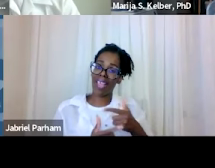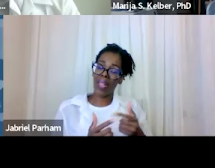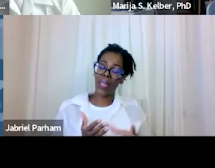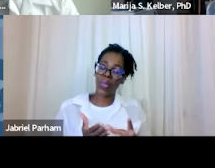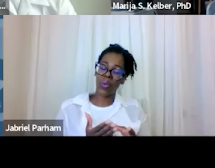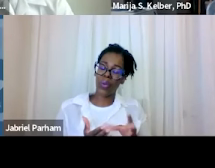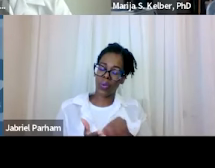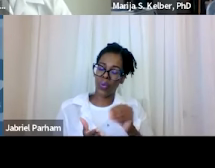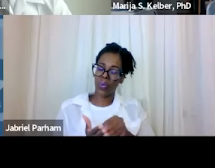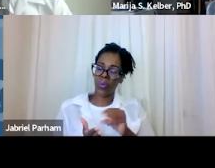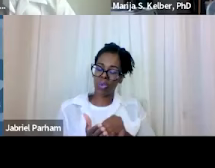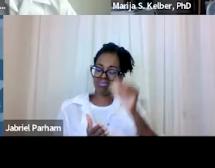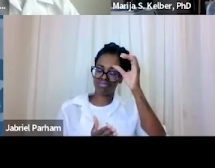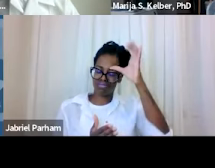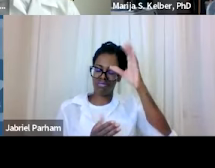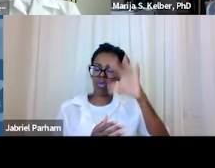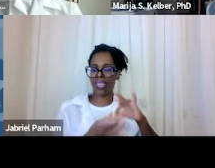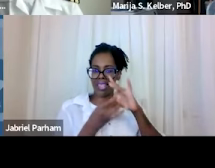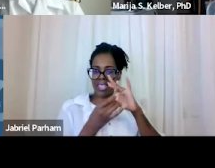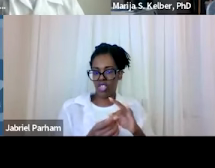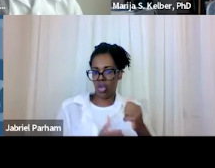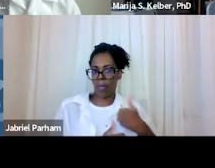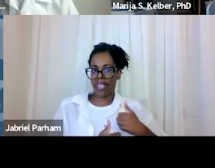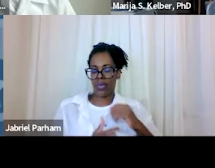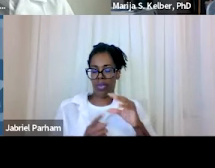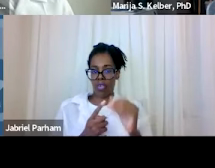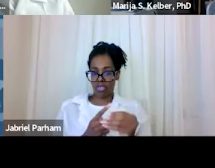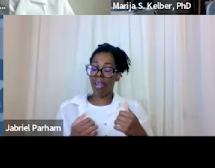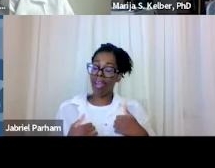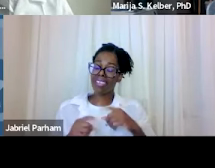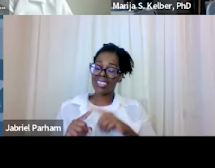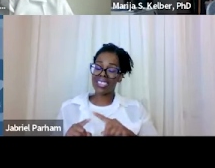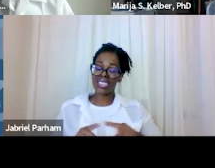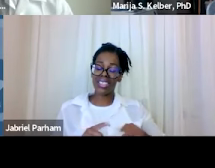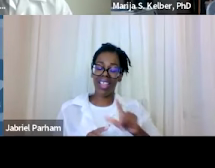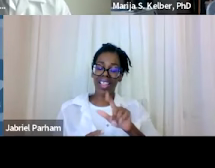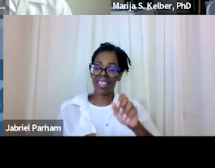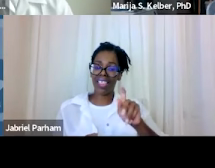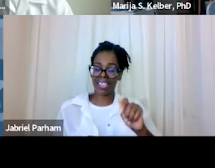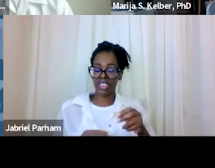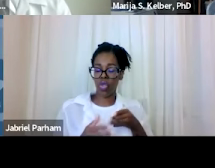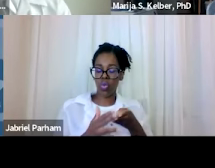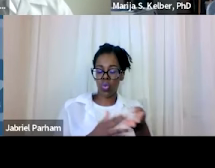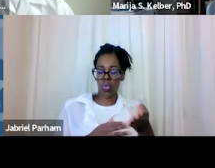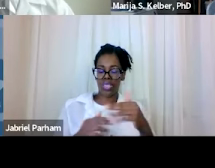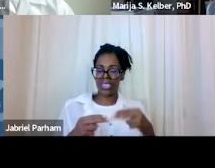Again, you'll be able to get some of these links when you get the slides, but definitely recommend that you reach out